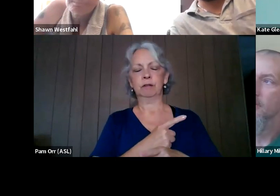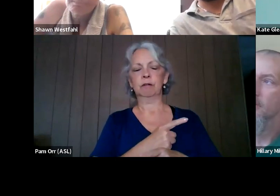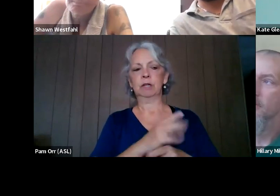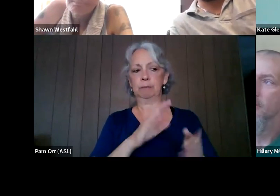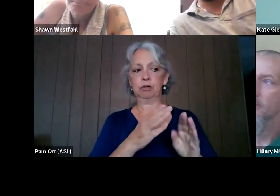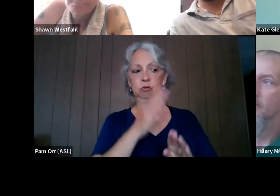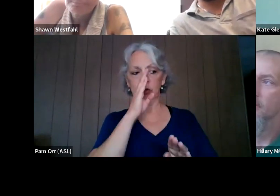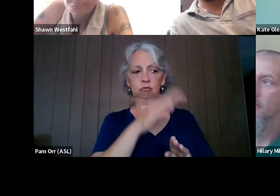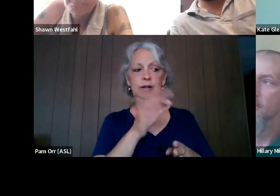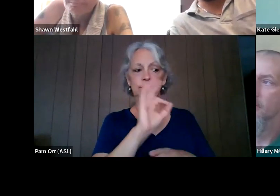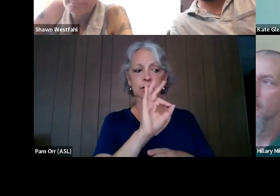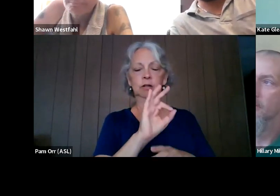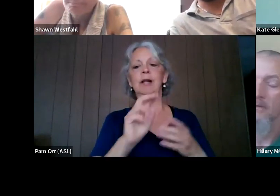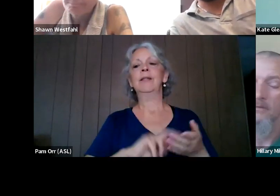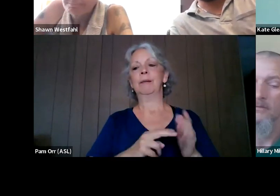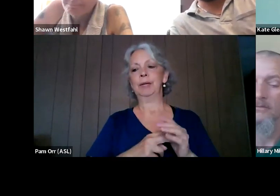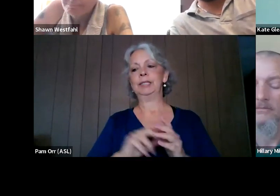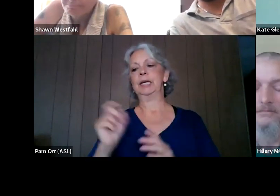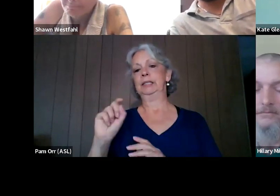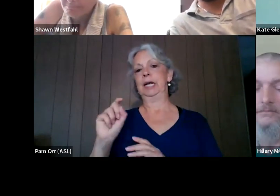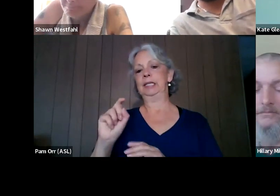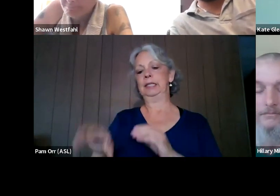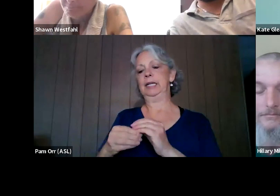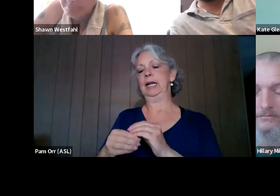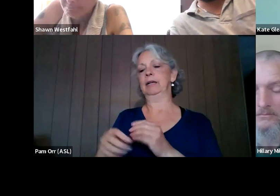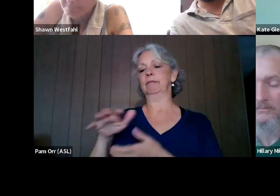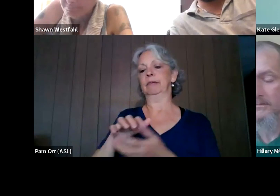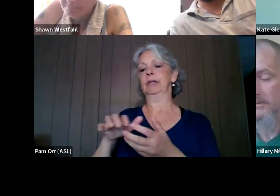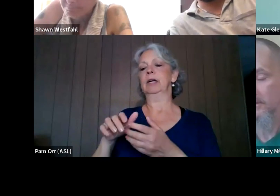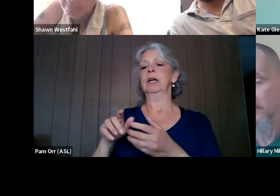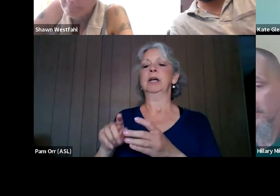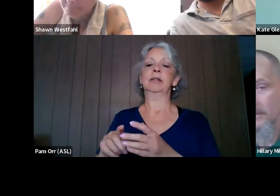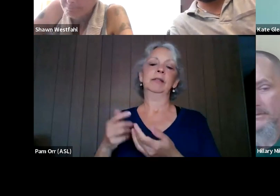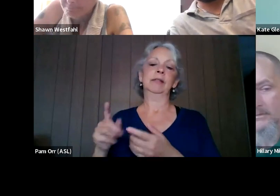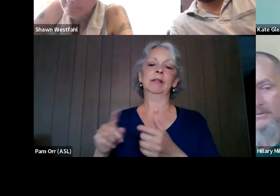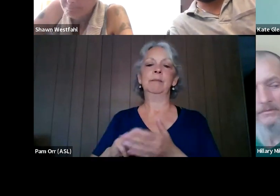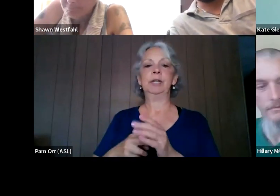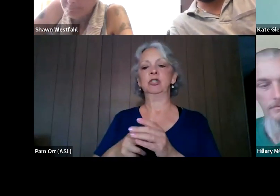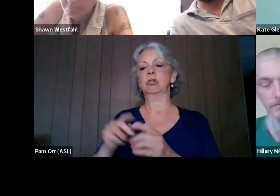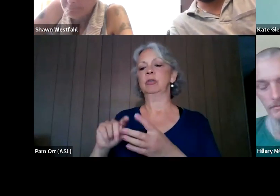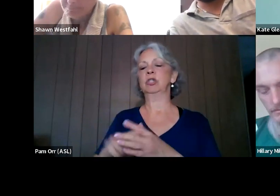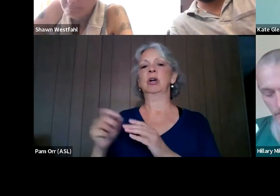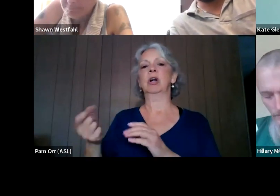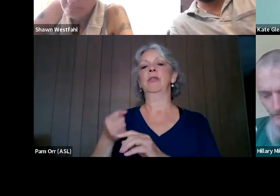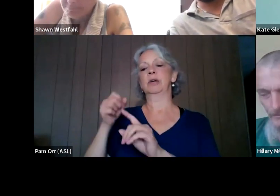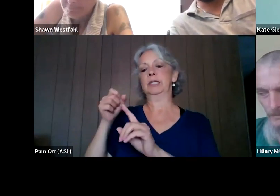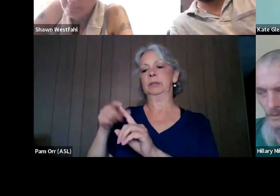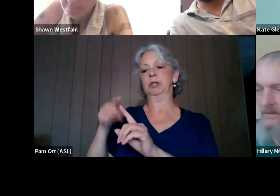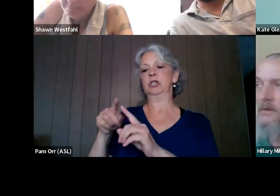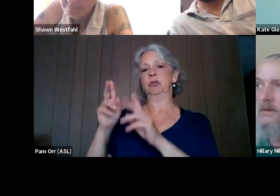then there's obviously a xylazine component, and that's where you would use some other type of stimulation for the person. Brian, did you wanna talk any bit further